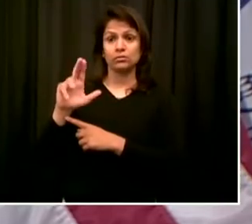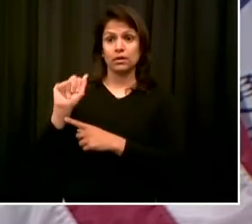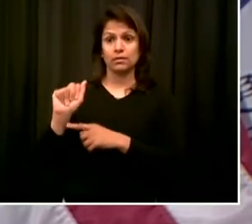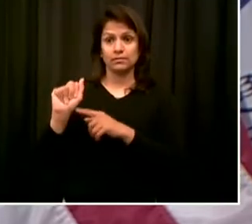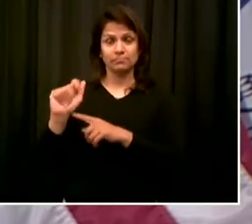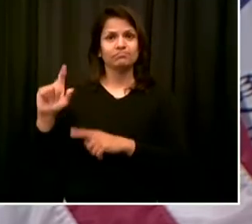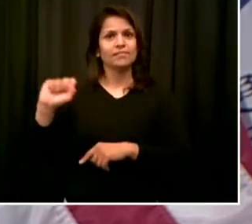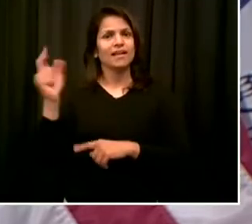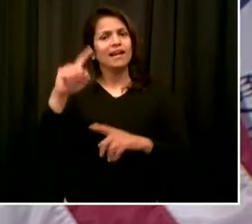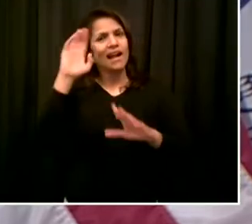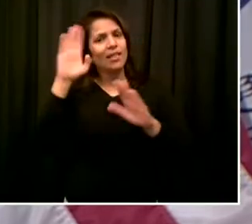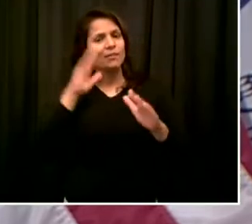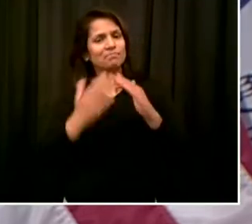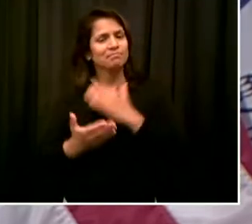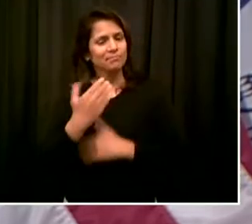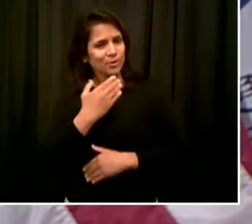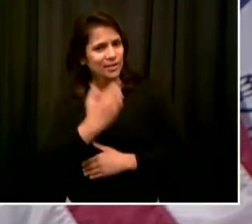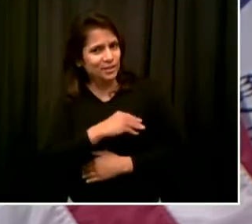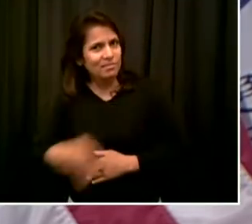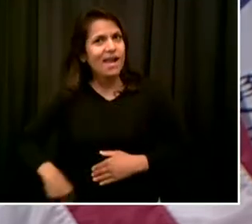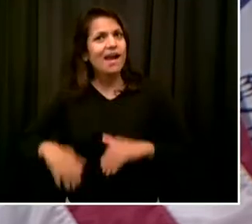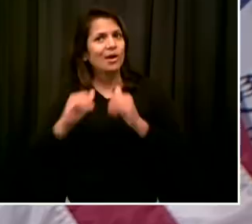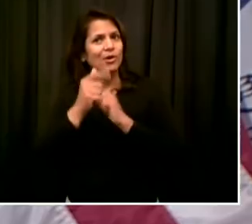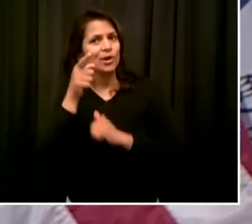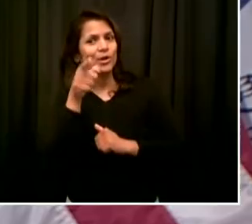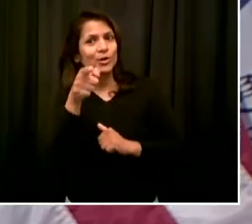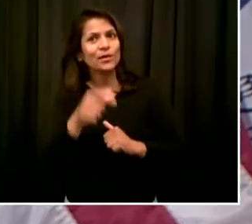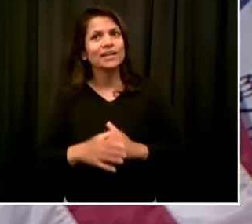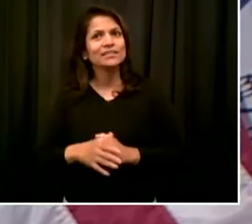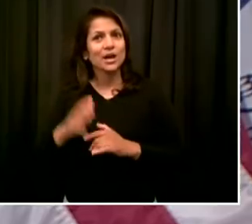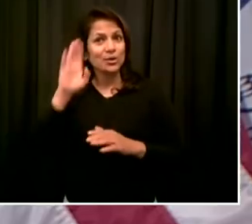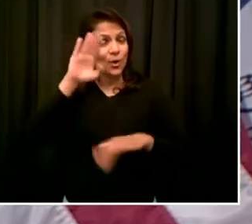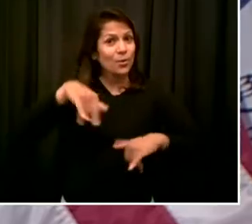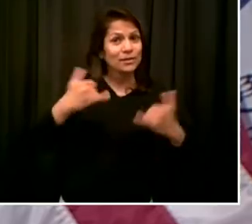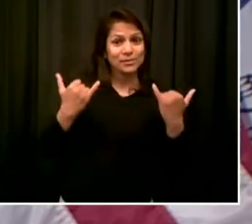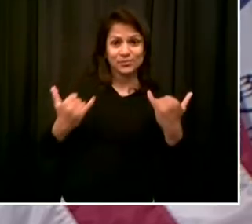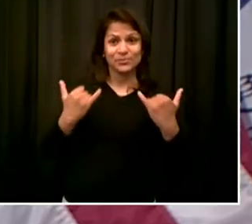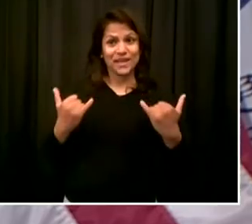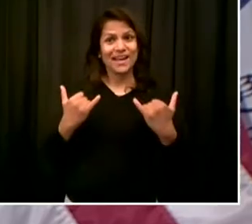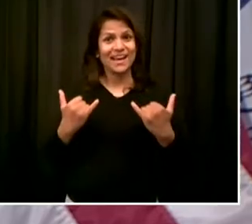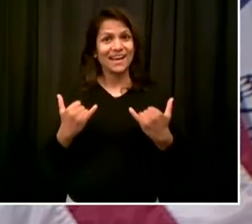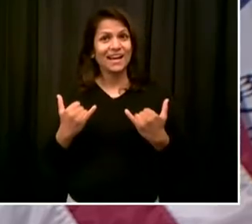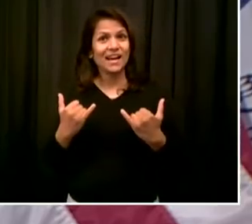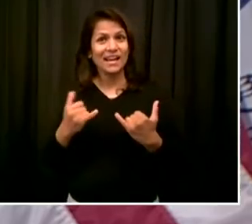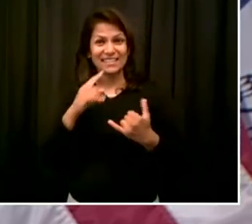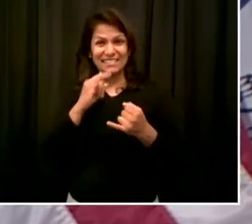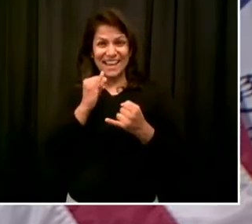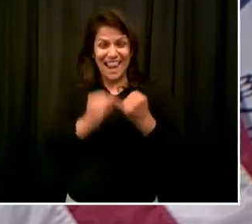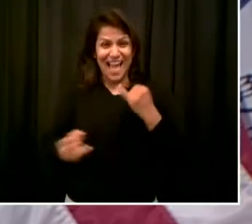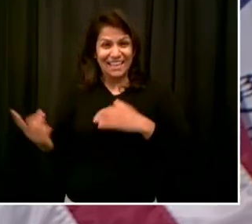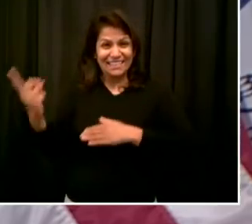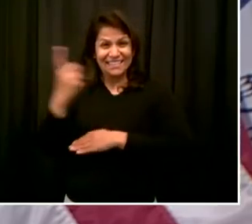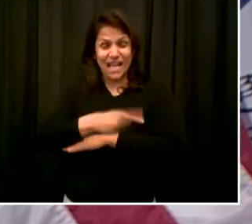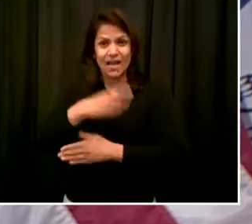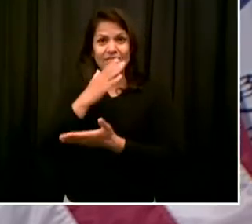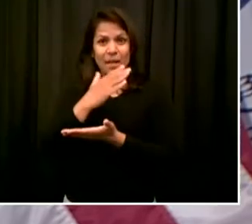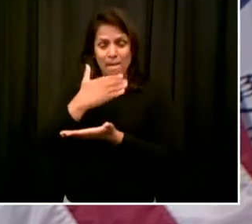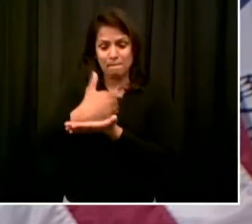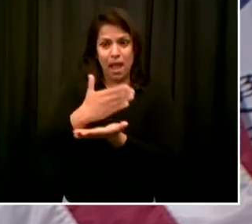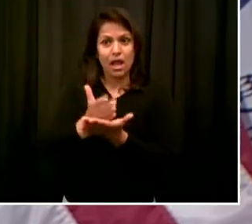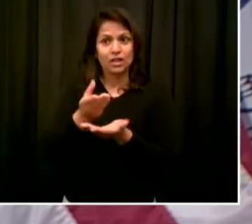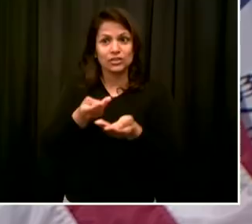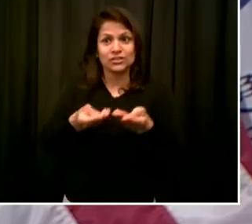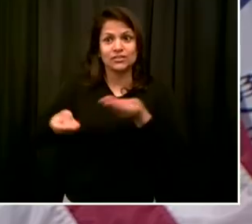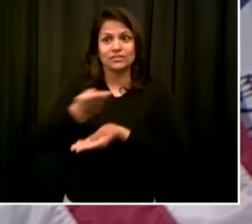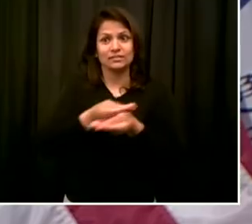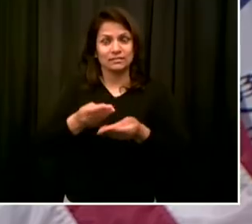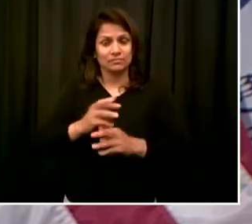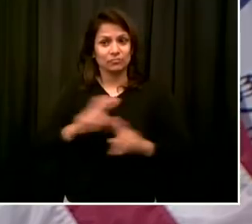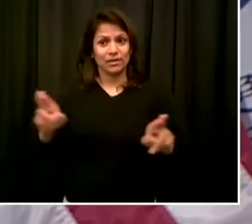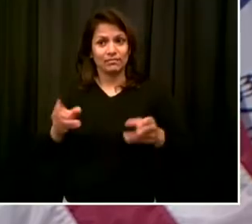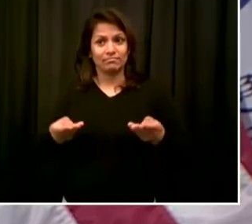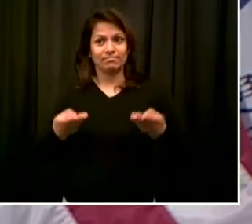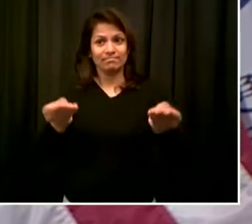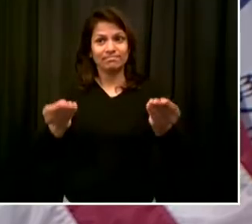>GO> OD MONRIN,G HOW ARE YOU?